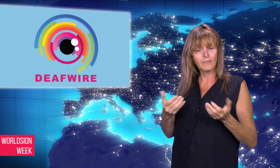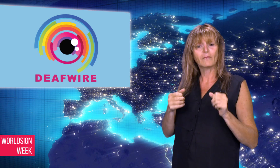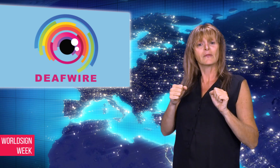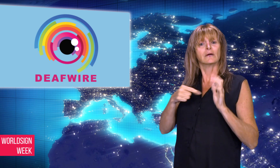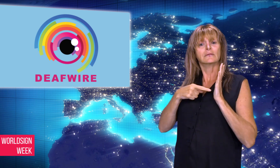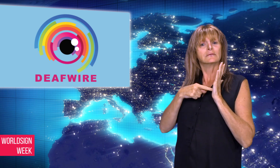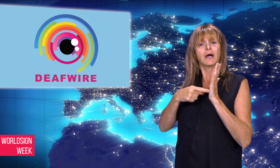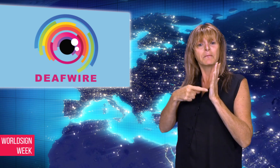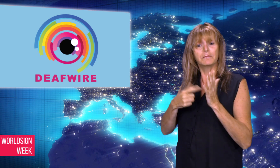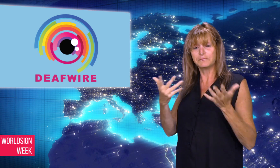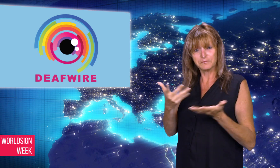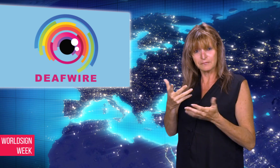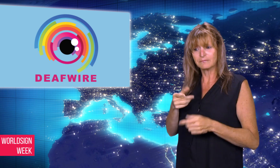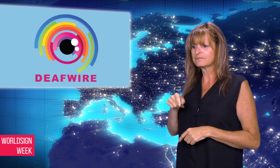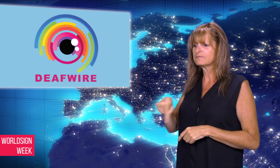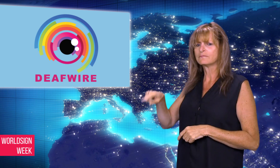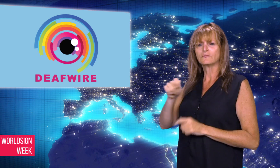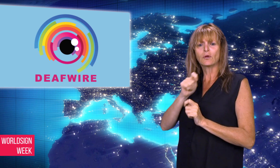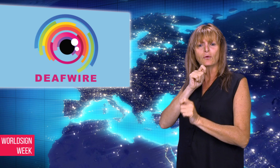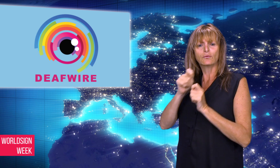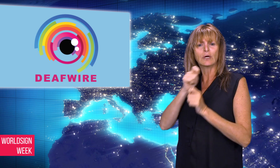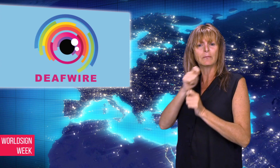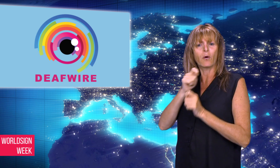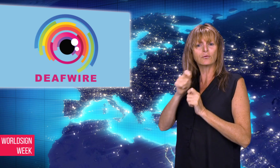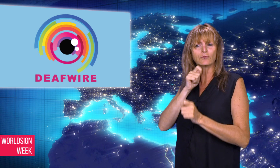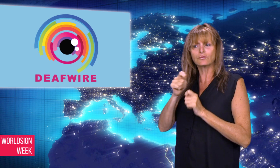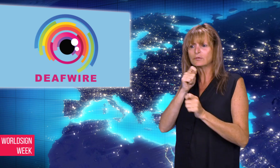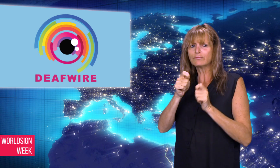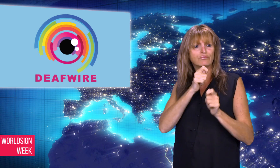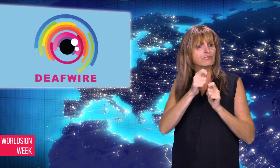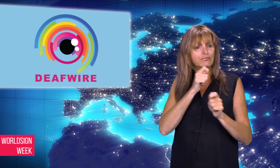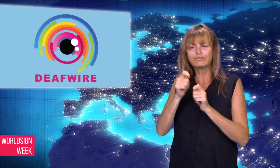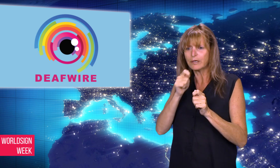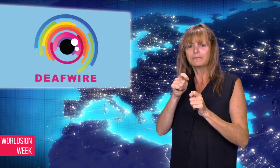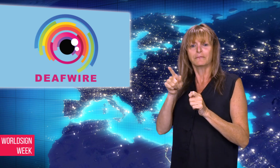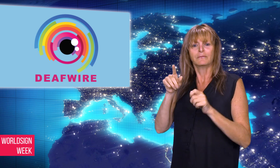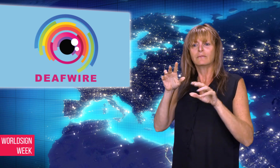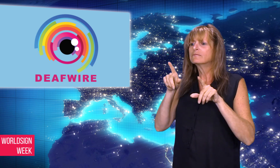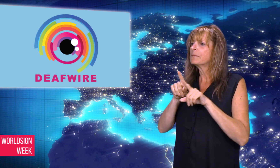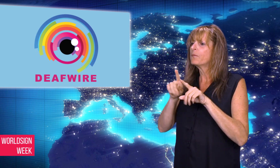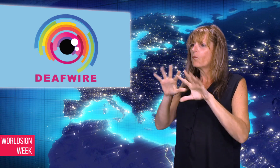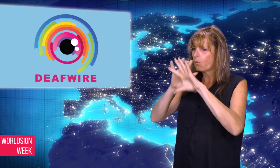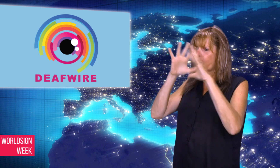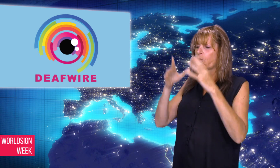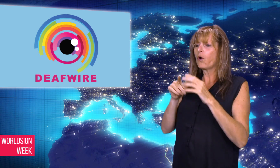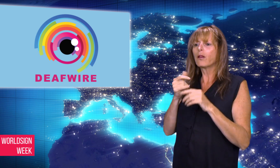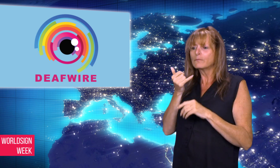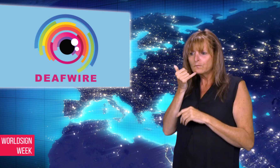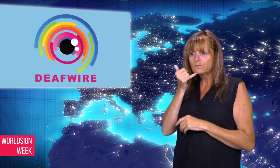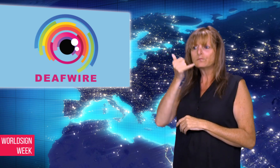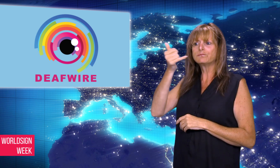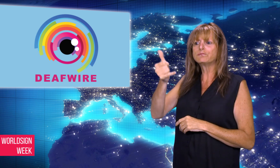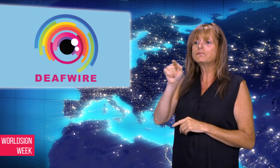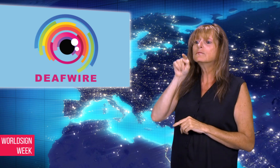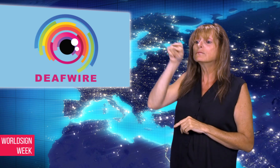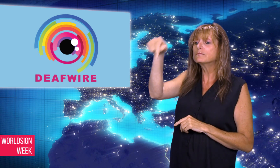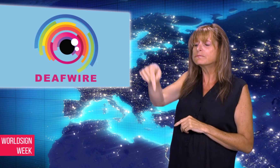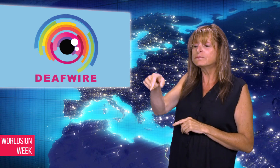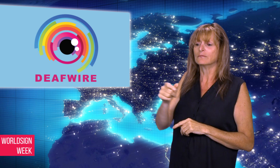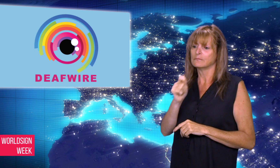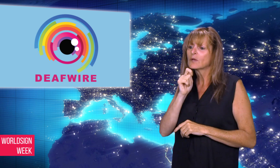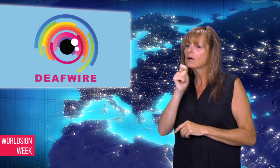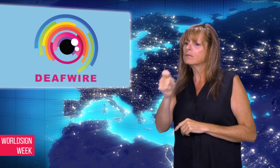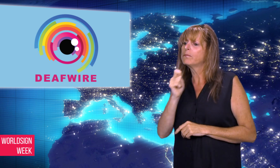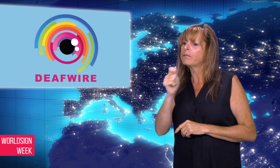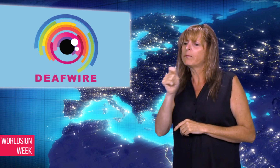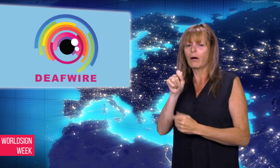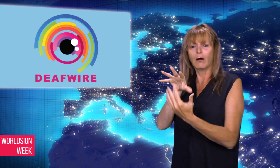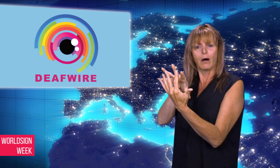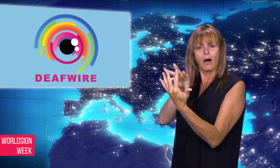notetakers and for the Deaf community,